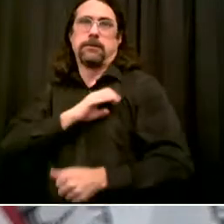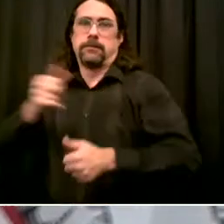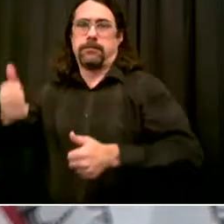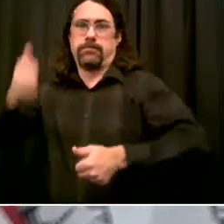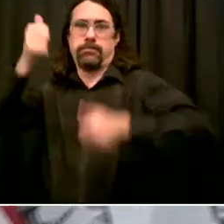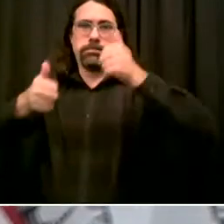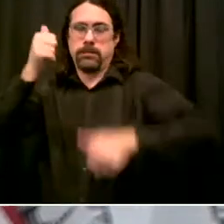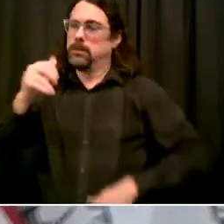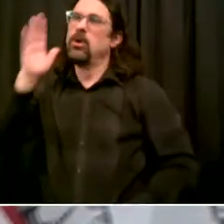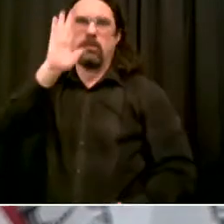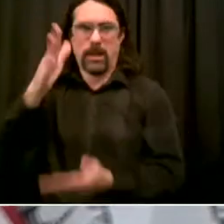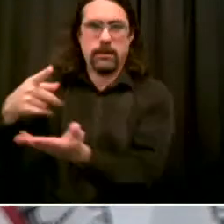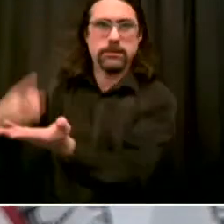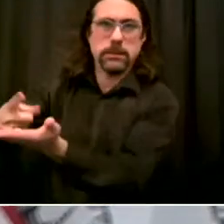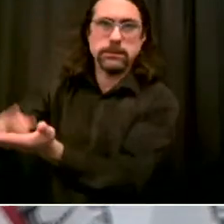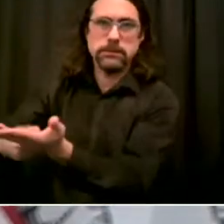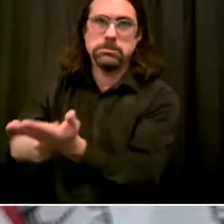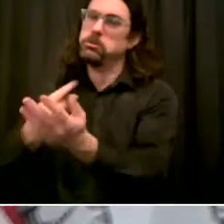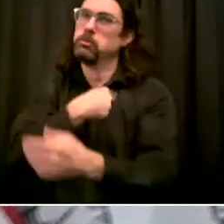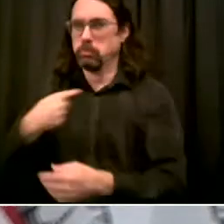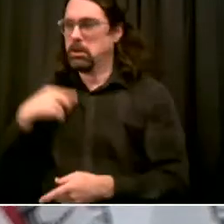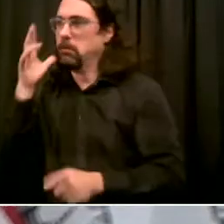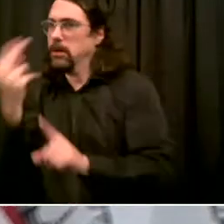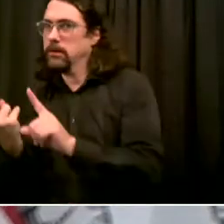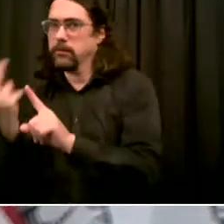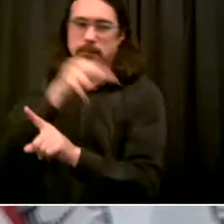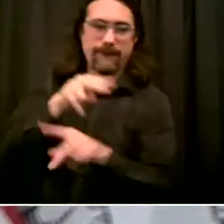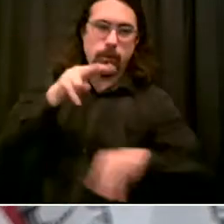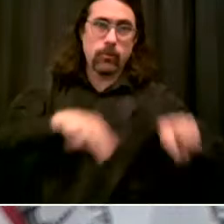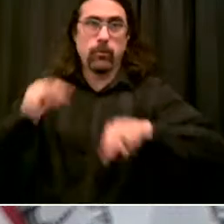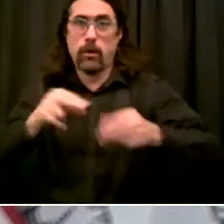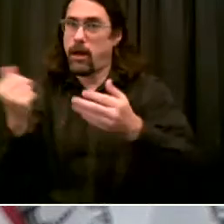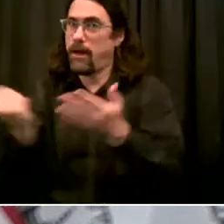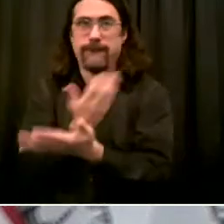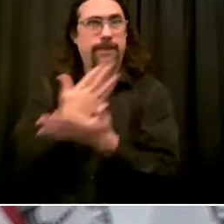THAT OBVIOUSLY WE CANNOT ALLOW VIOLENCE, LET'S BE CLEAEAR.